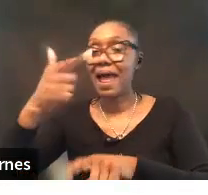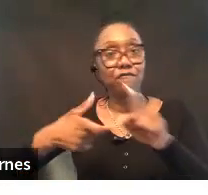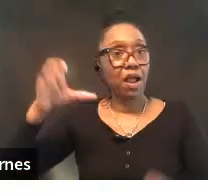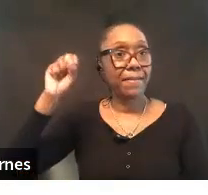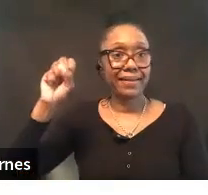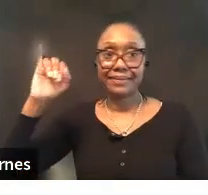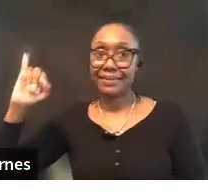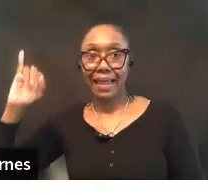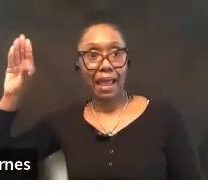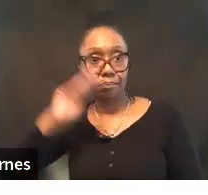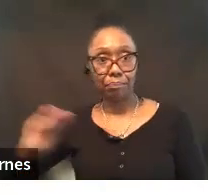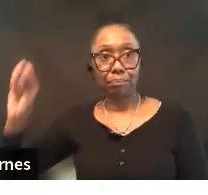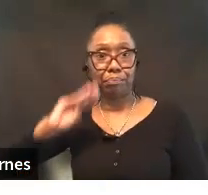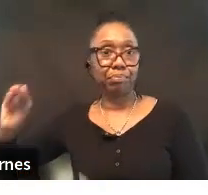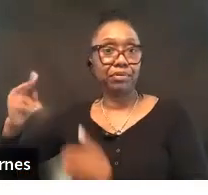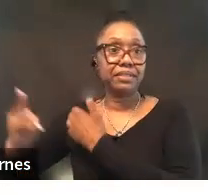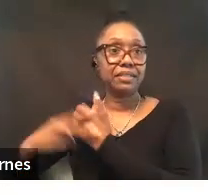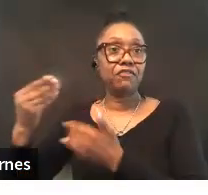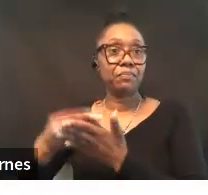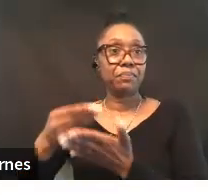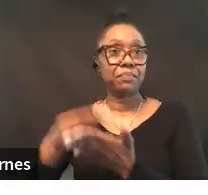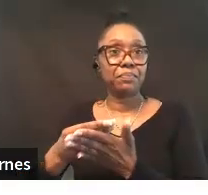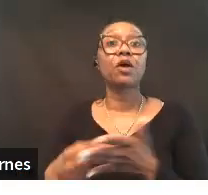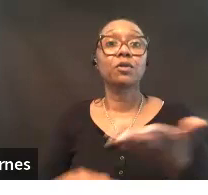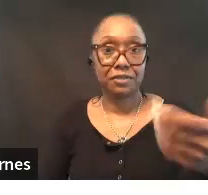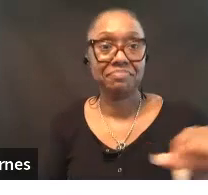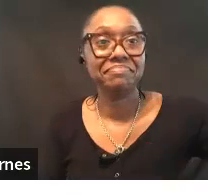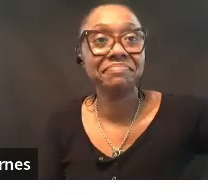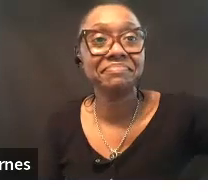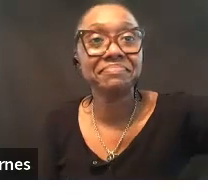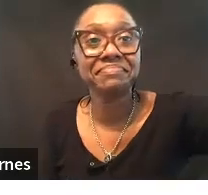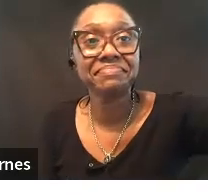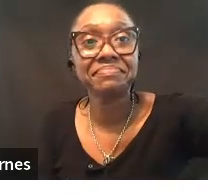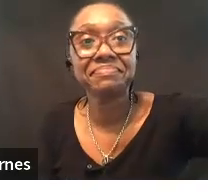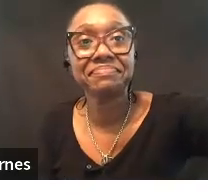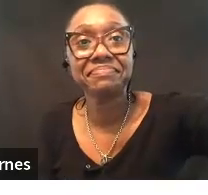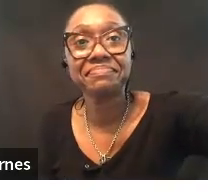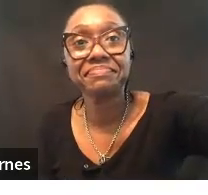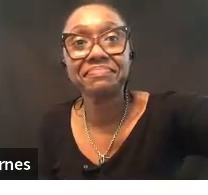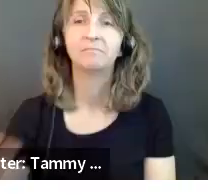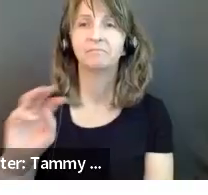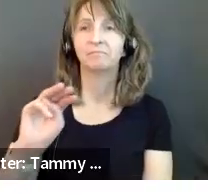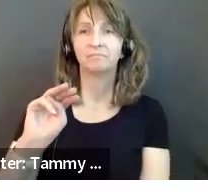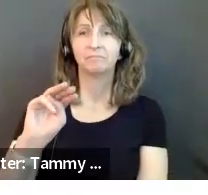And of course we spoke briefly about Medicaid that is the health insurance that is attached to the, SSI program.